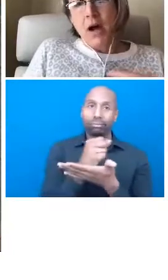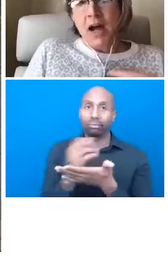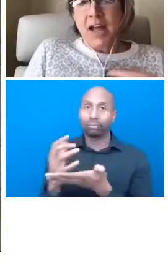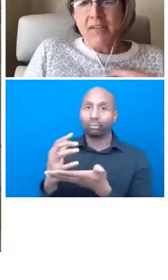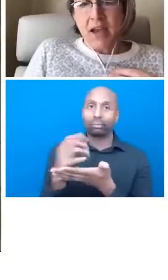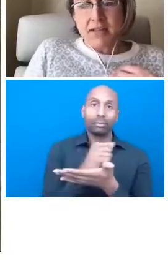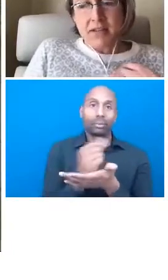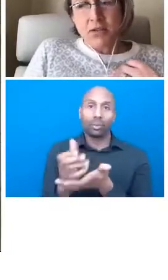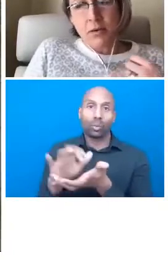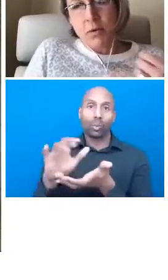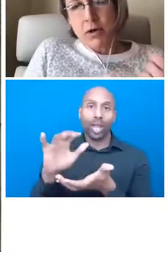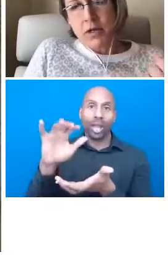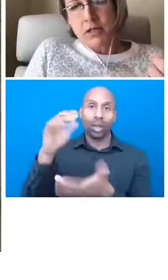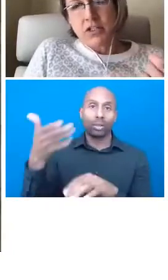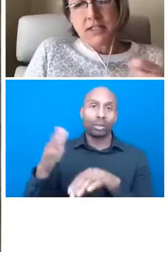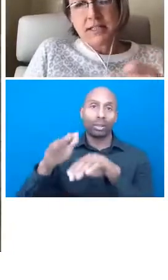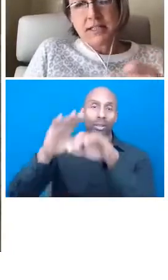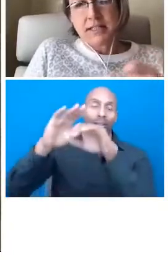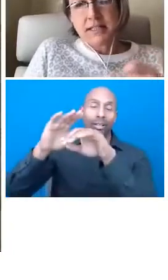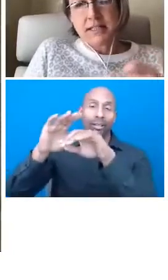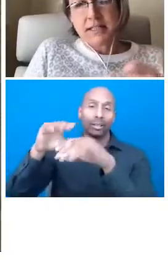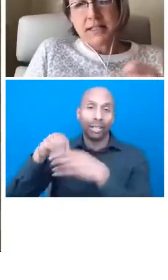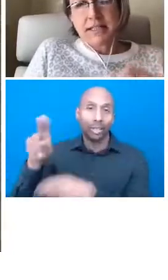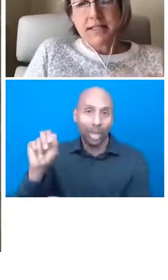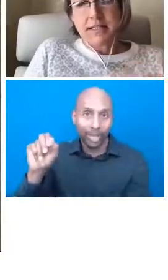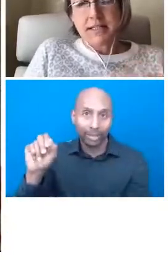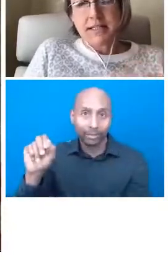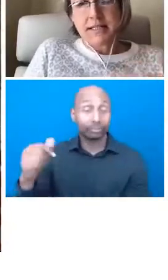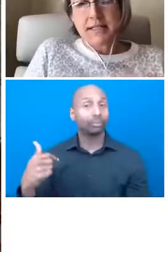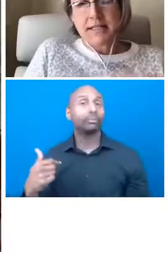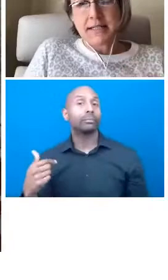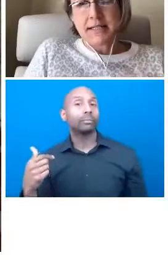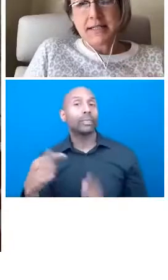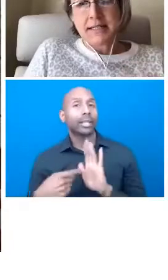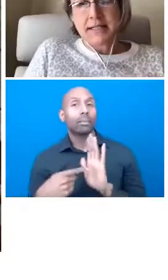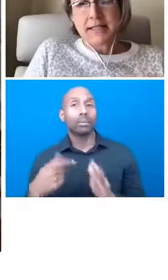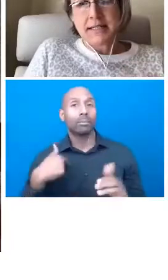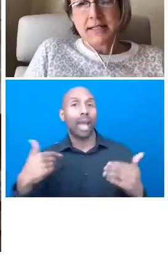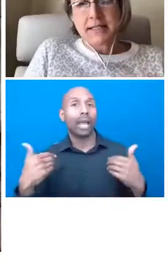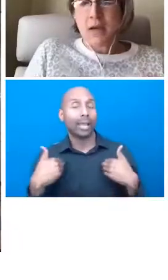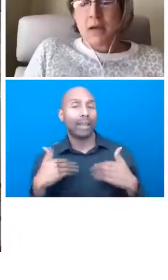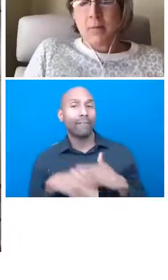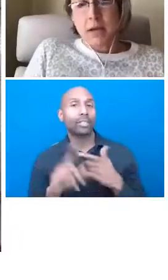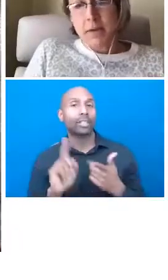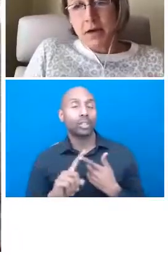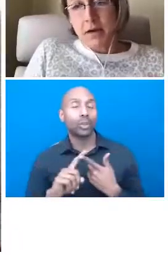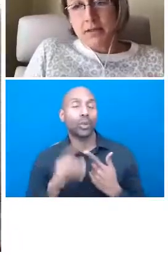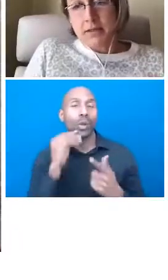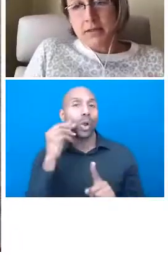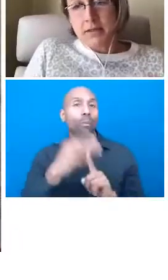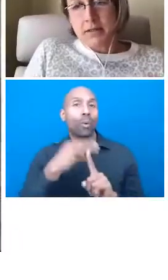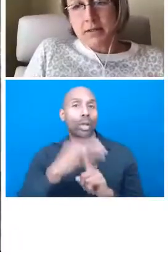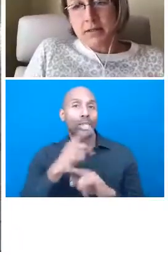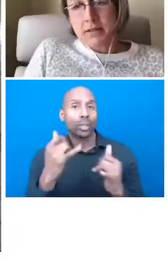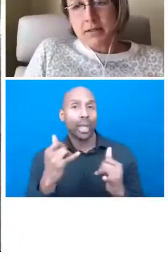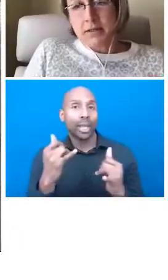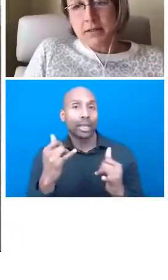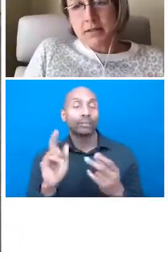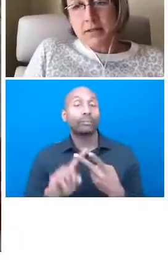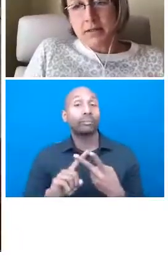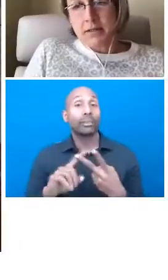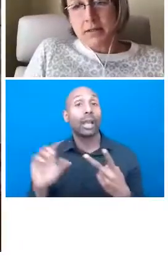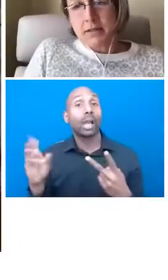I have access to a mortgage today because my parents and great-grandparents had access